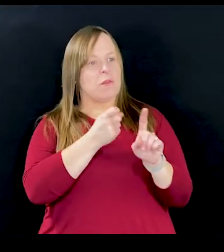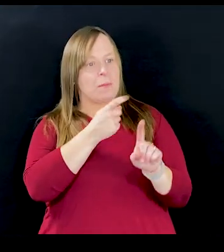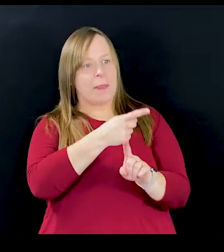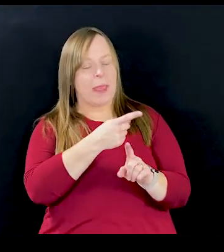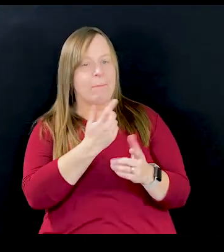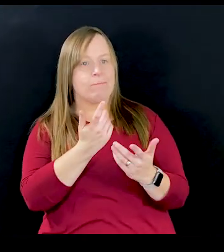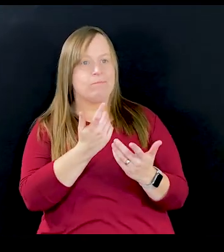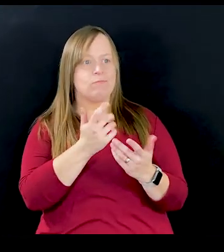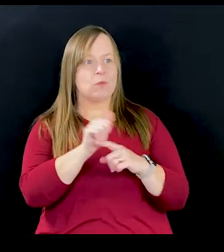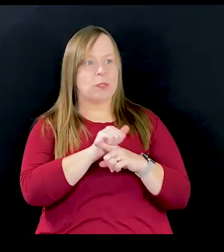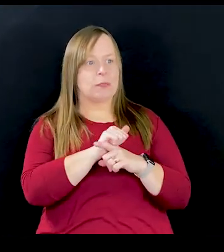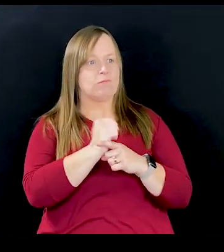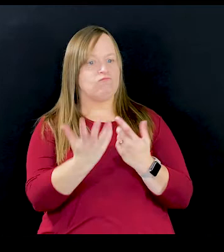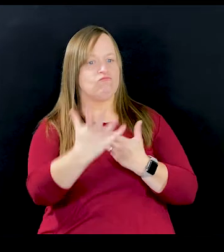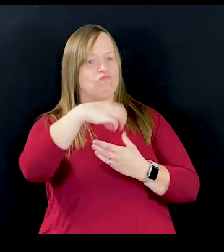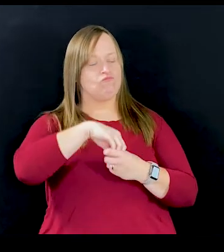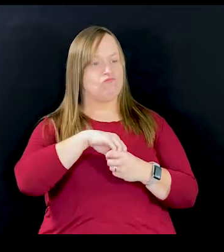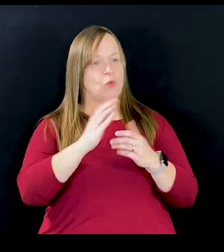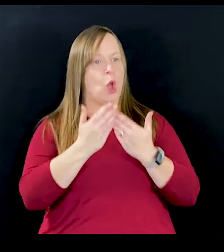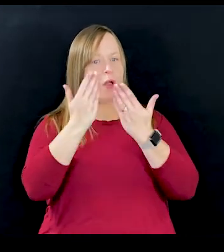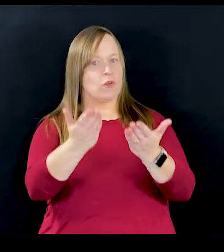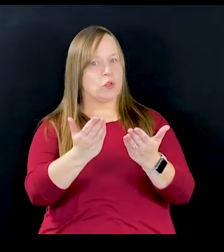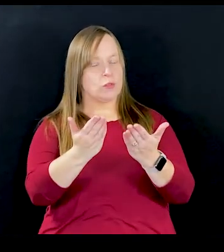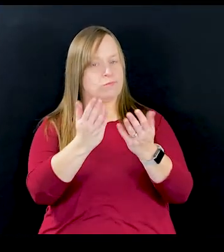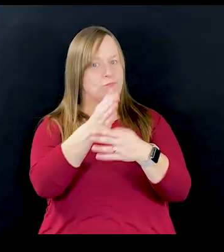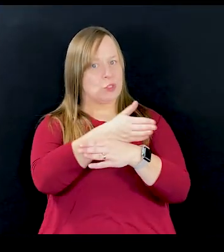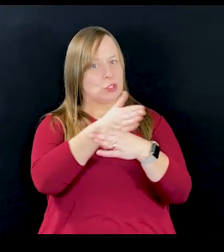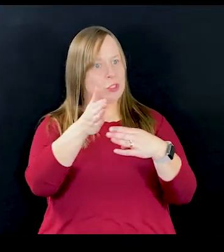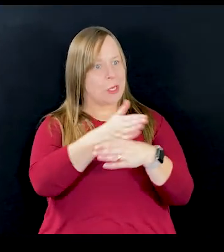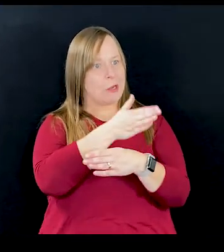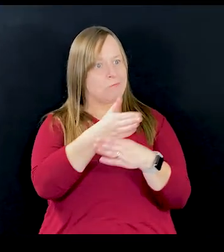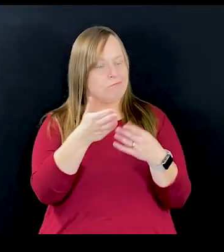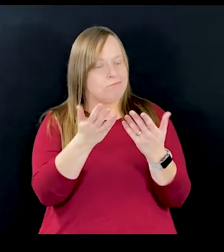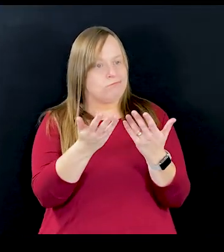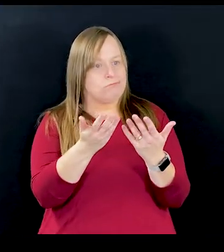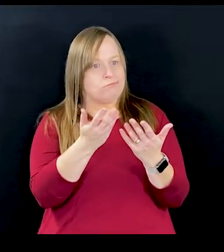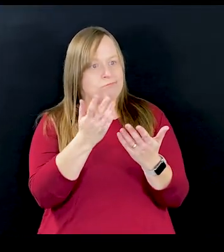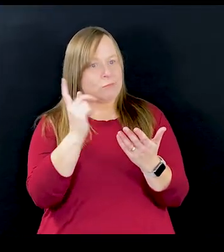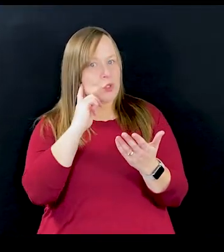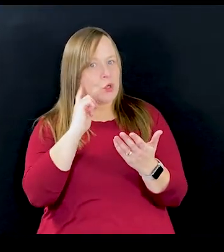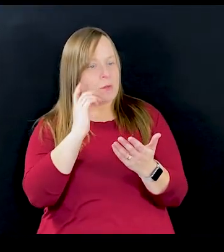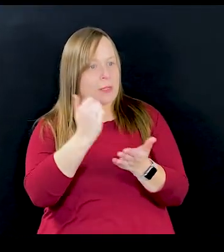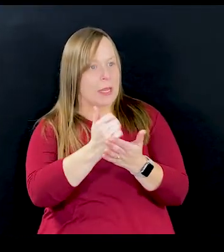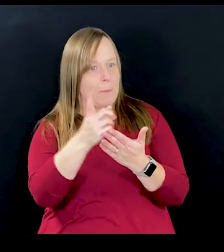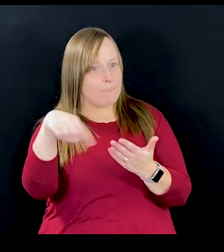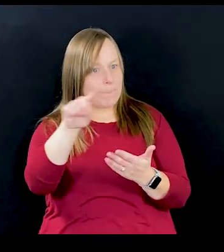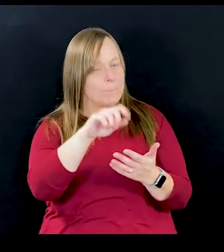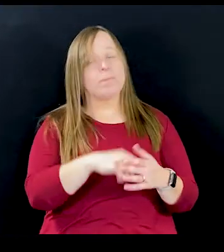What are some things that we can offer to our audience that you may have heard about that we can do?